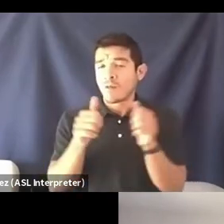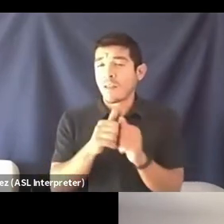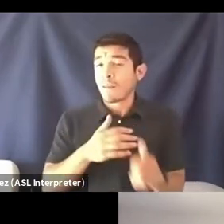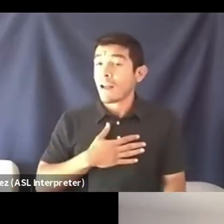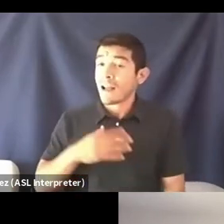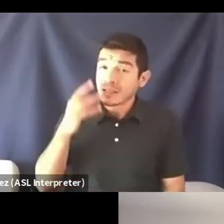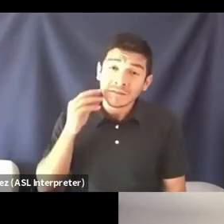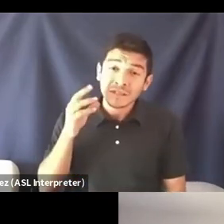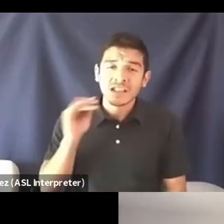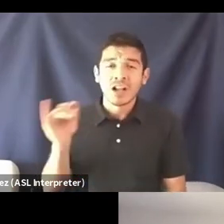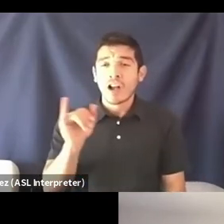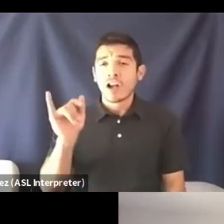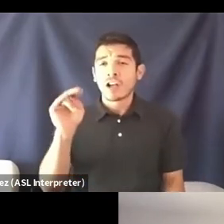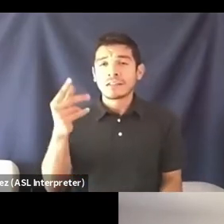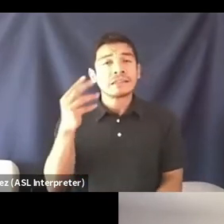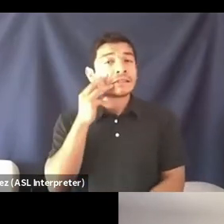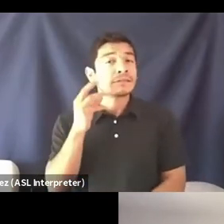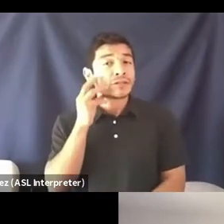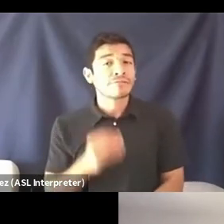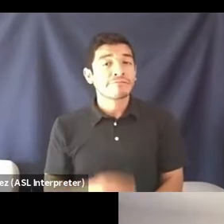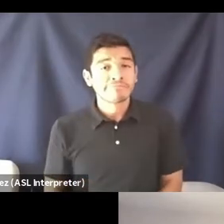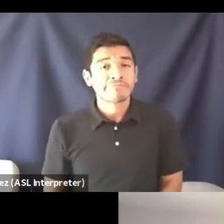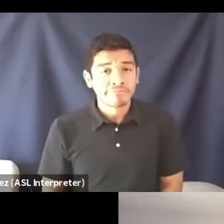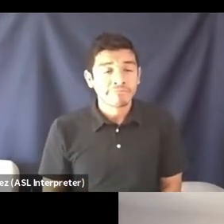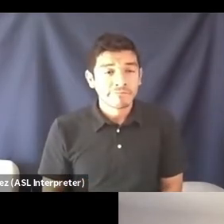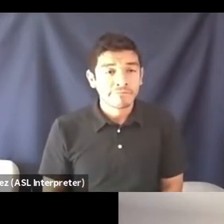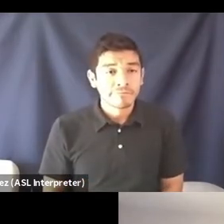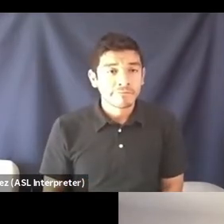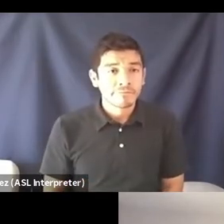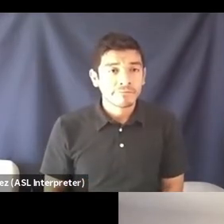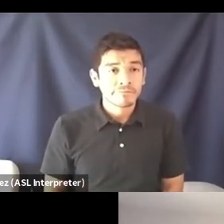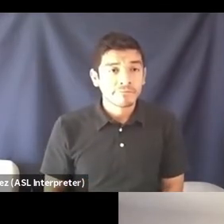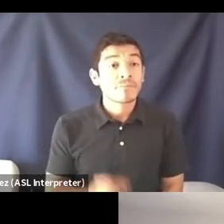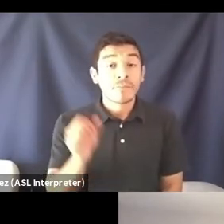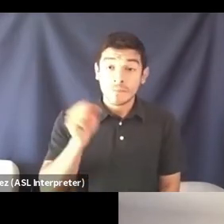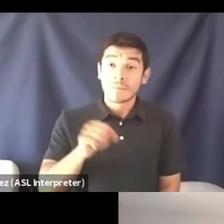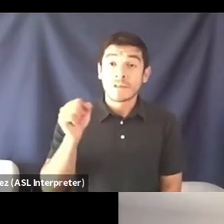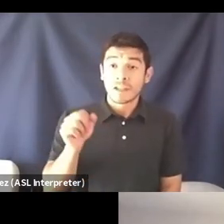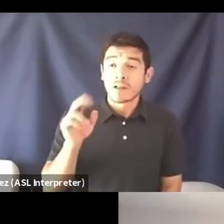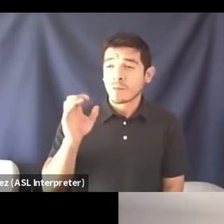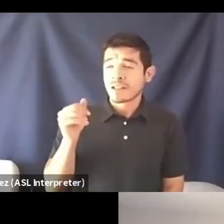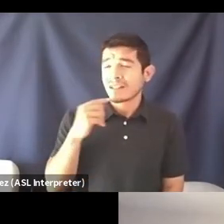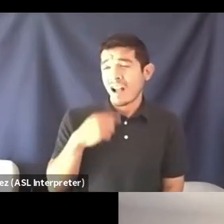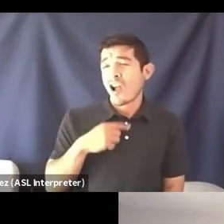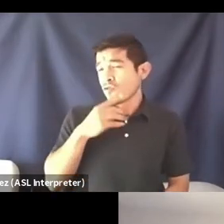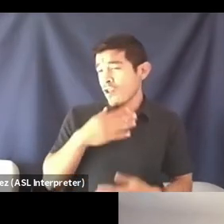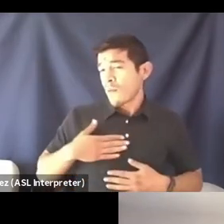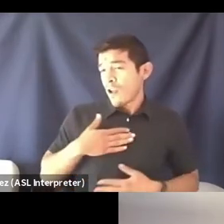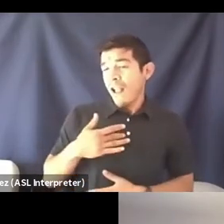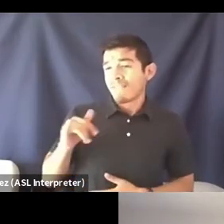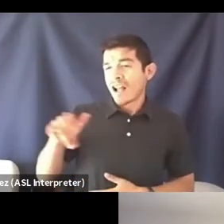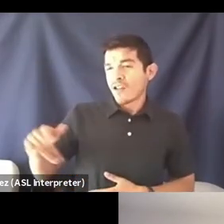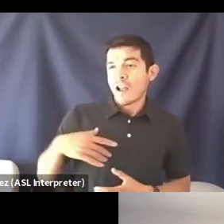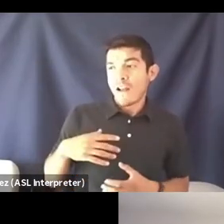and also Yingying experience. Yeah, I really appreciate it. I felt like you had such a judicious balance